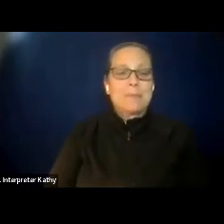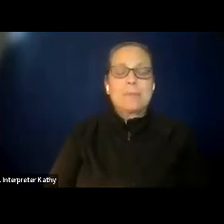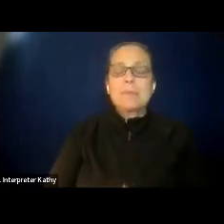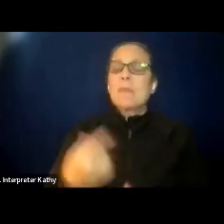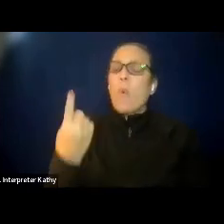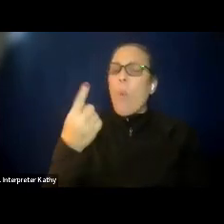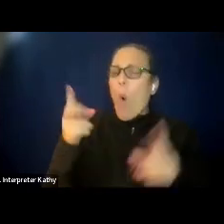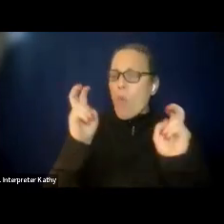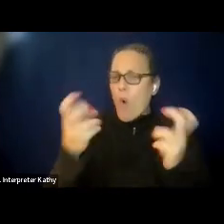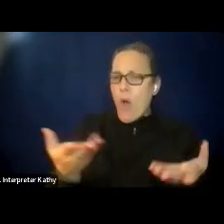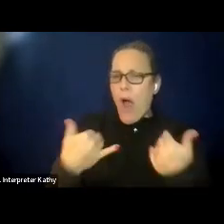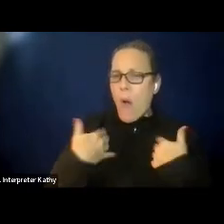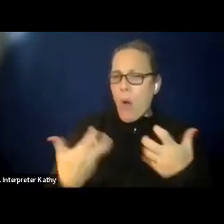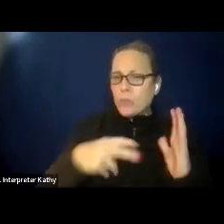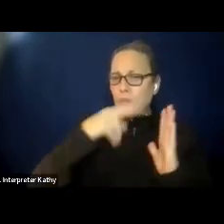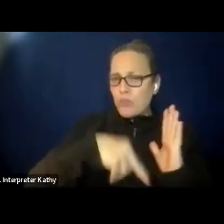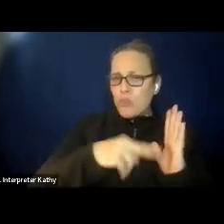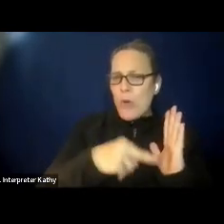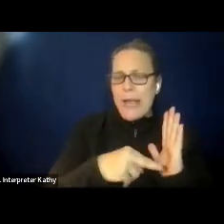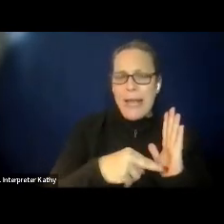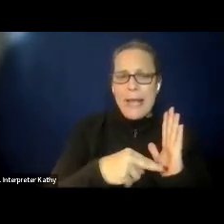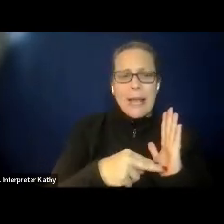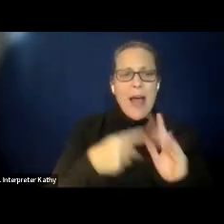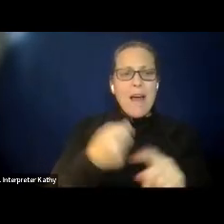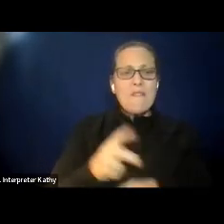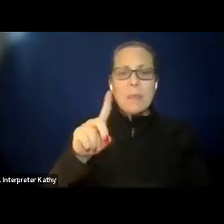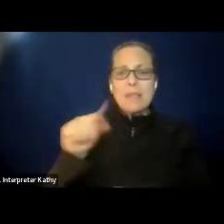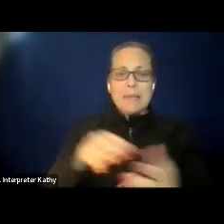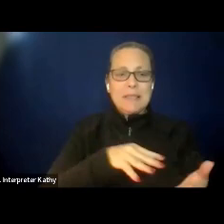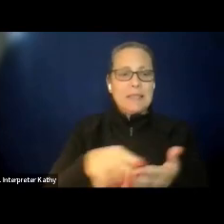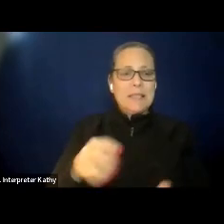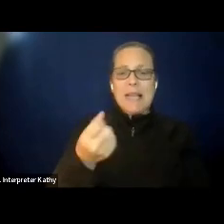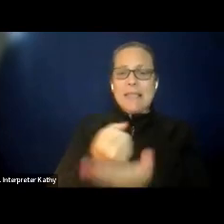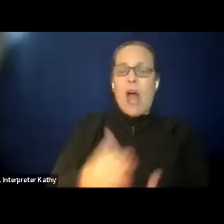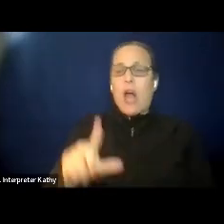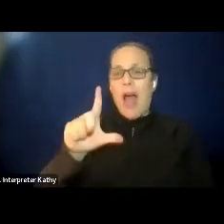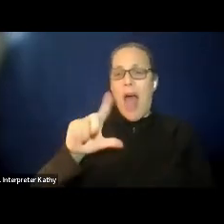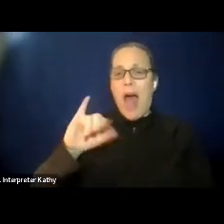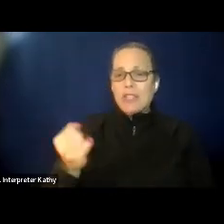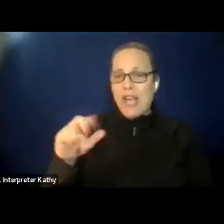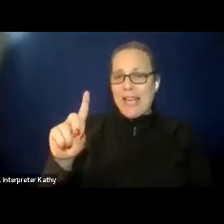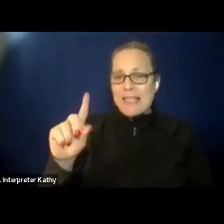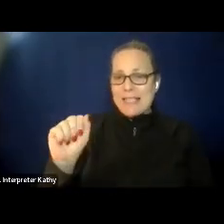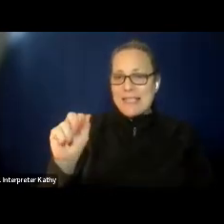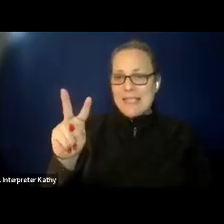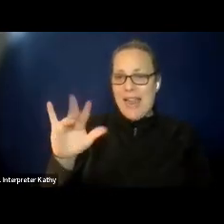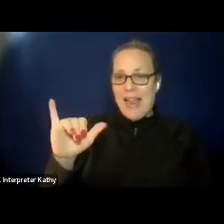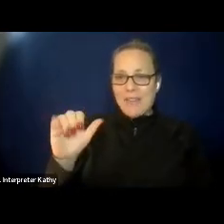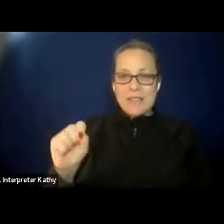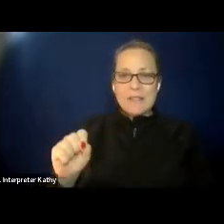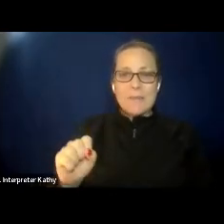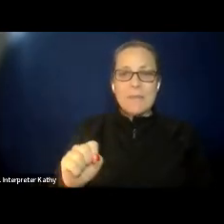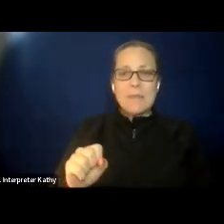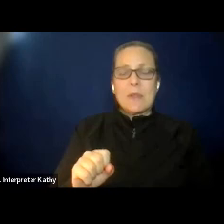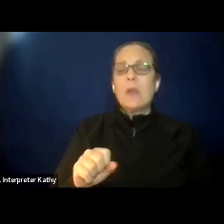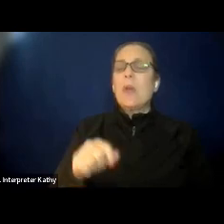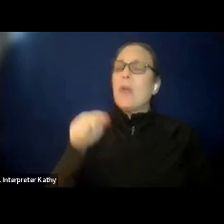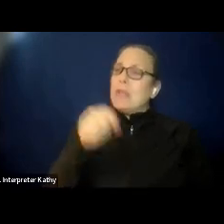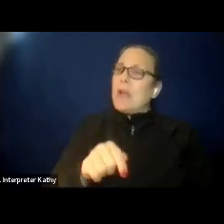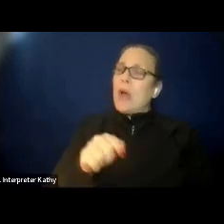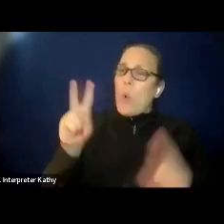years. So I'm going to read a quote here from